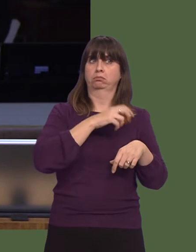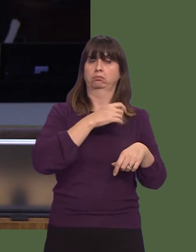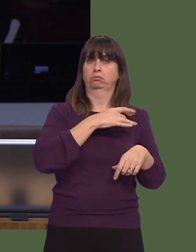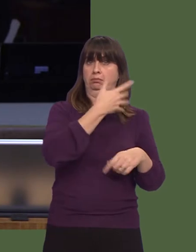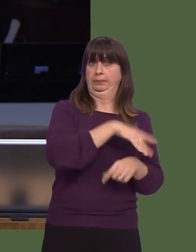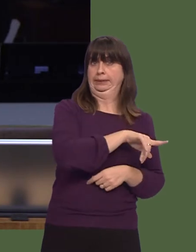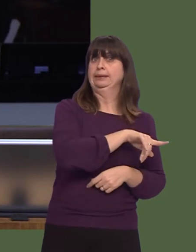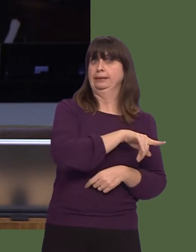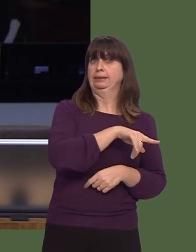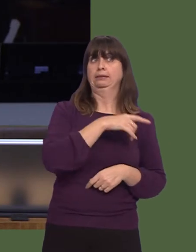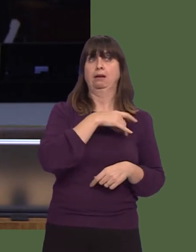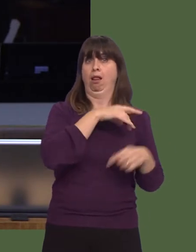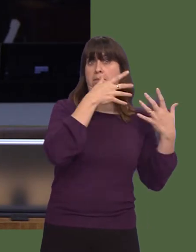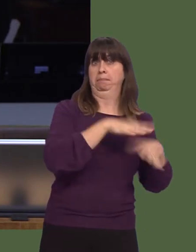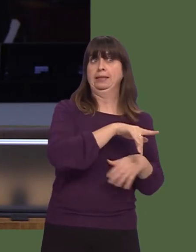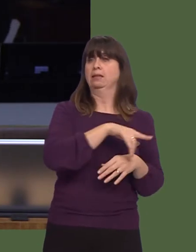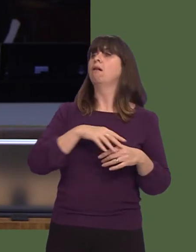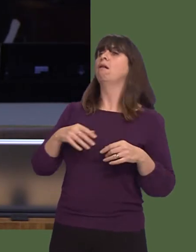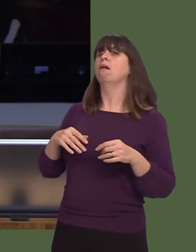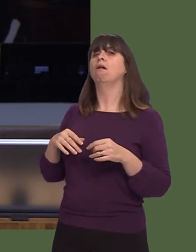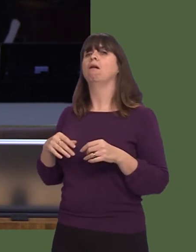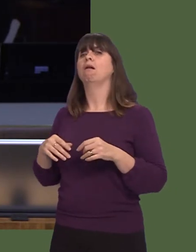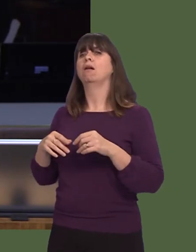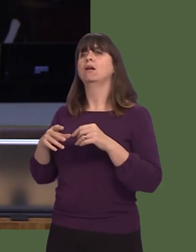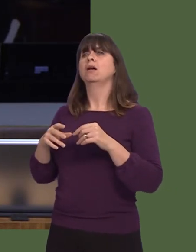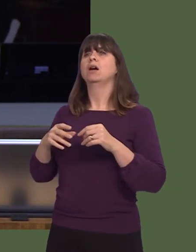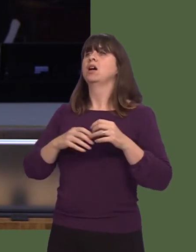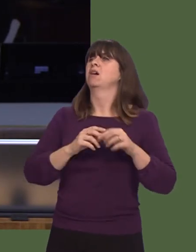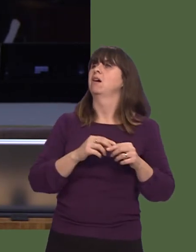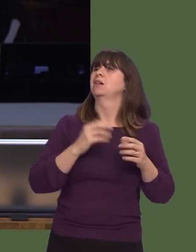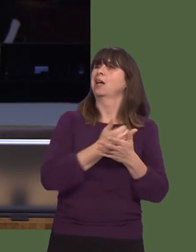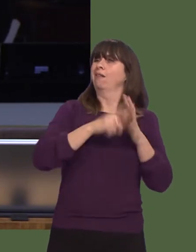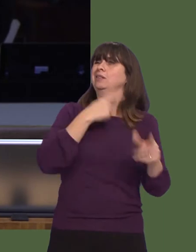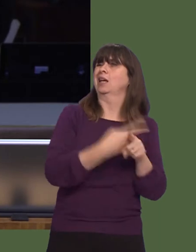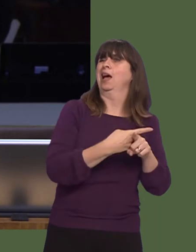which has been of great benefit to their economy. So, does the First Minister not see that leaving